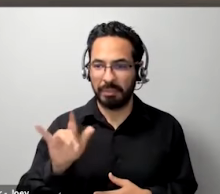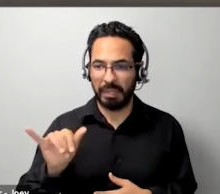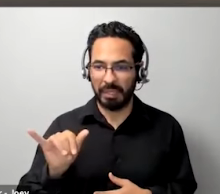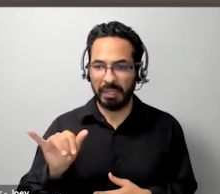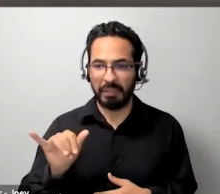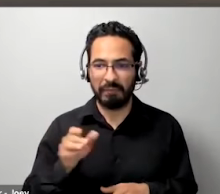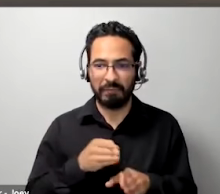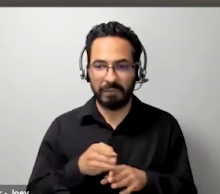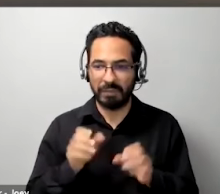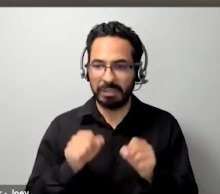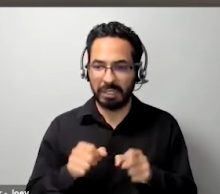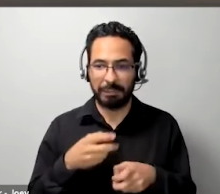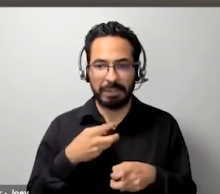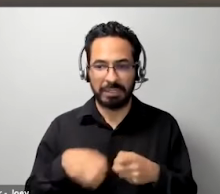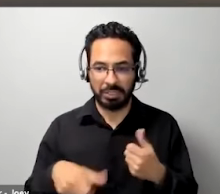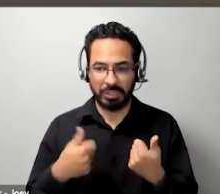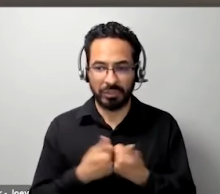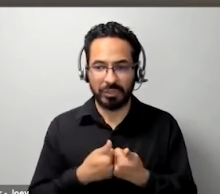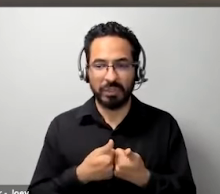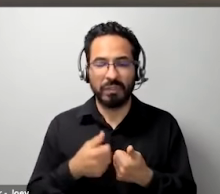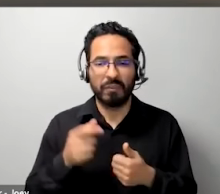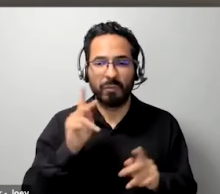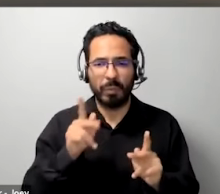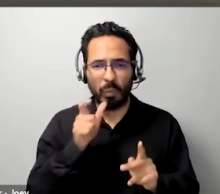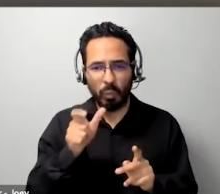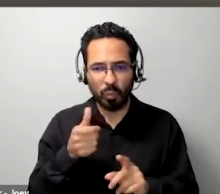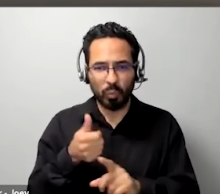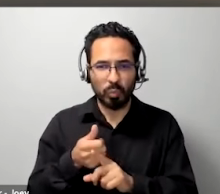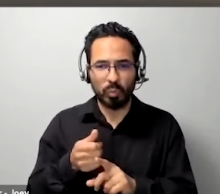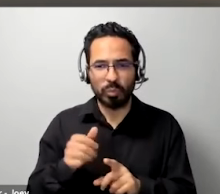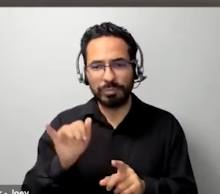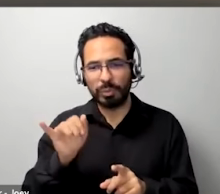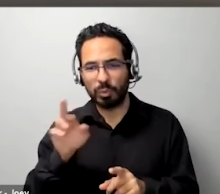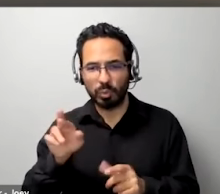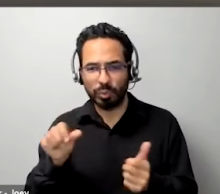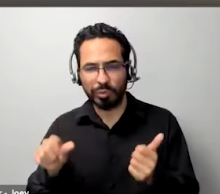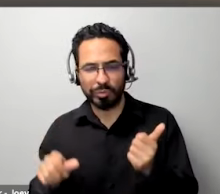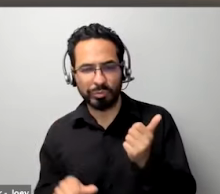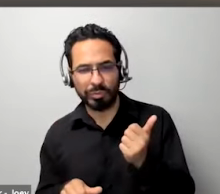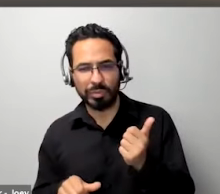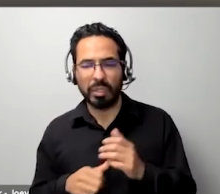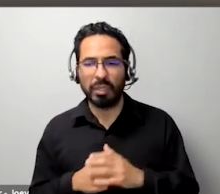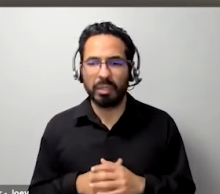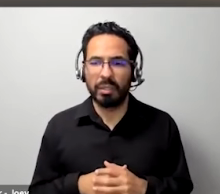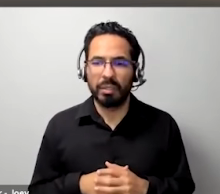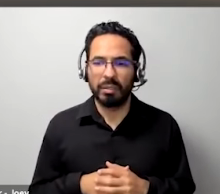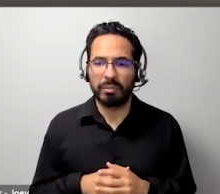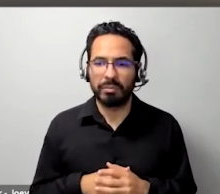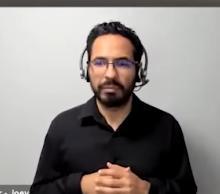especially for juniors. Why are entry level role so scarce?